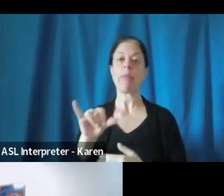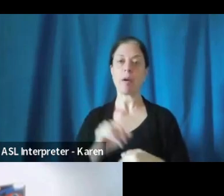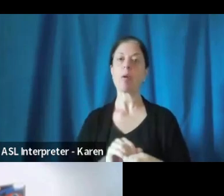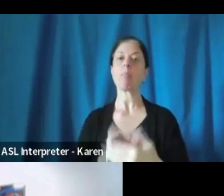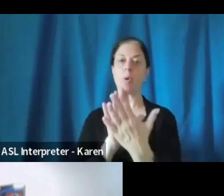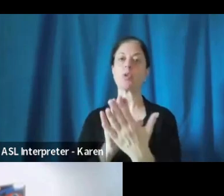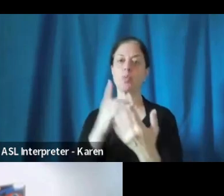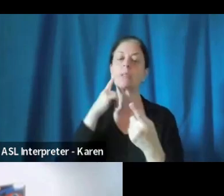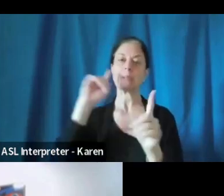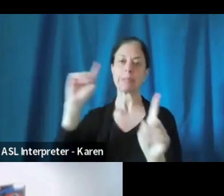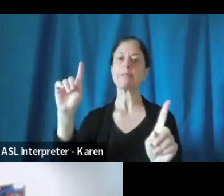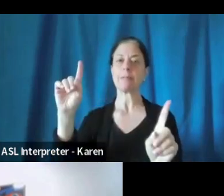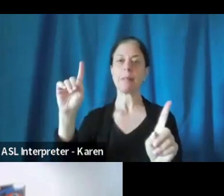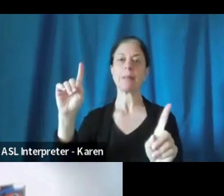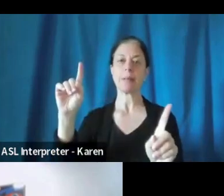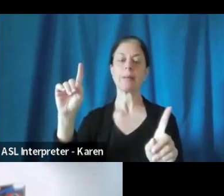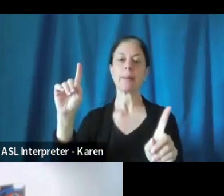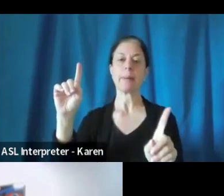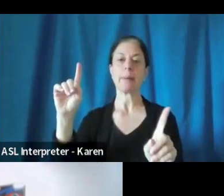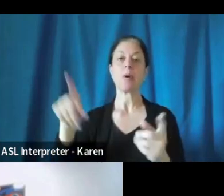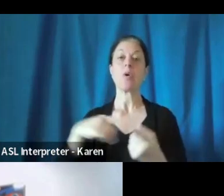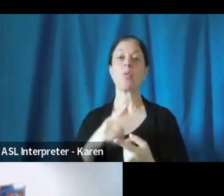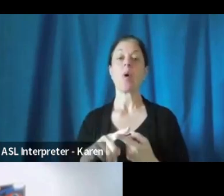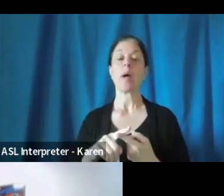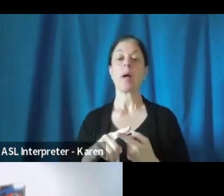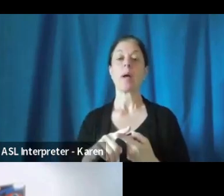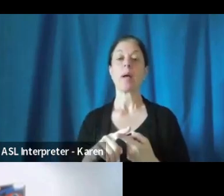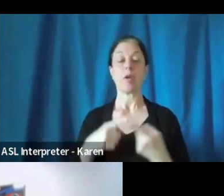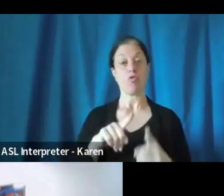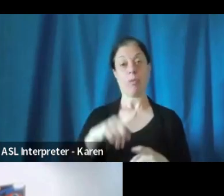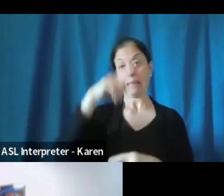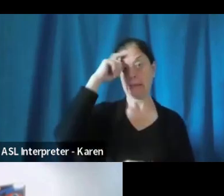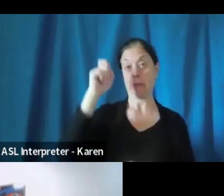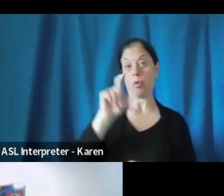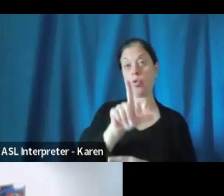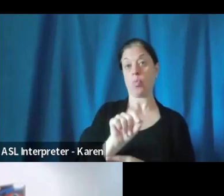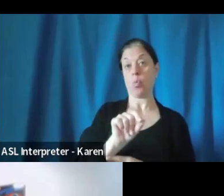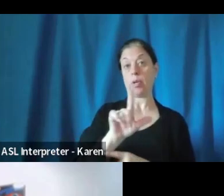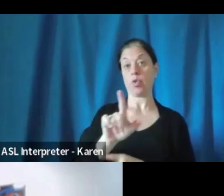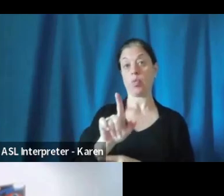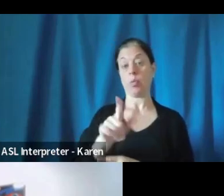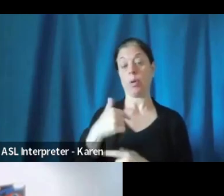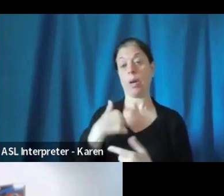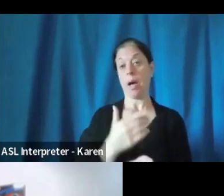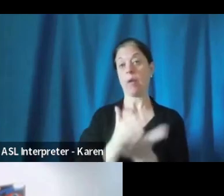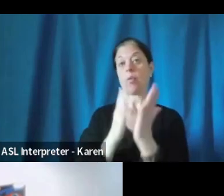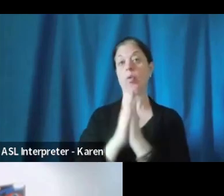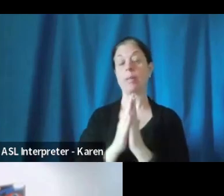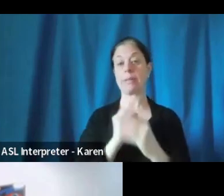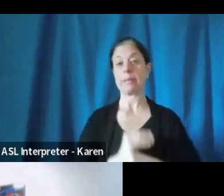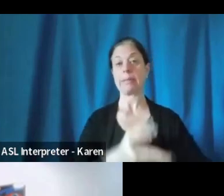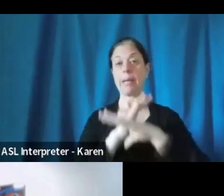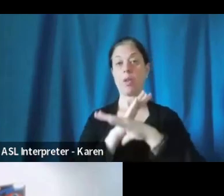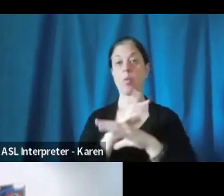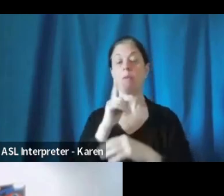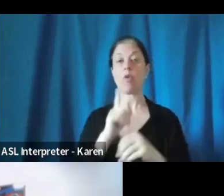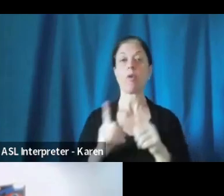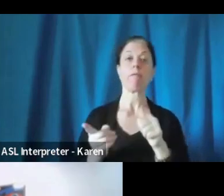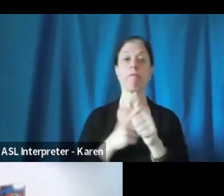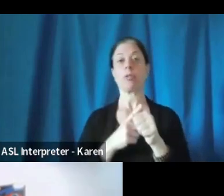I sue that telework would be essential and I went on to look at